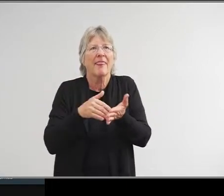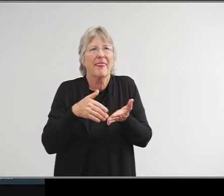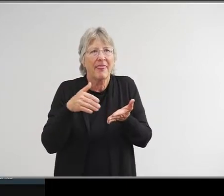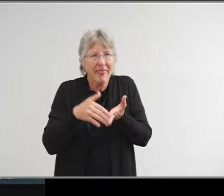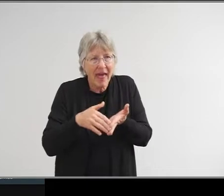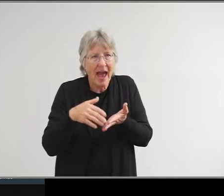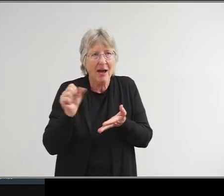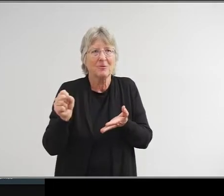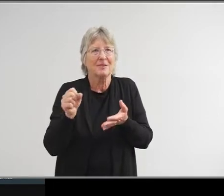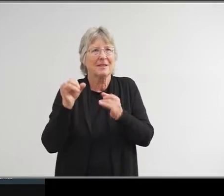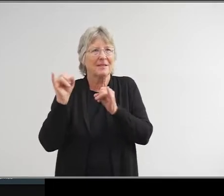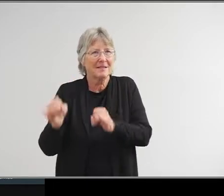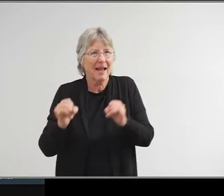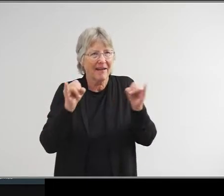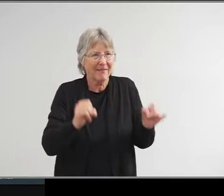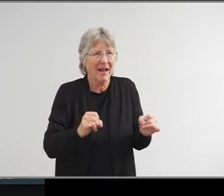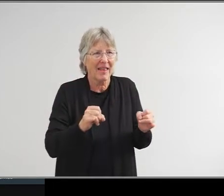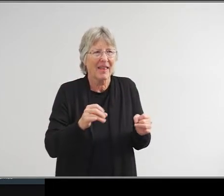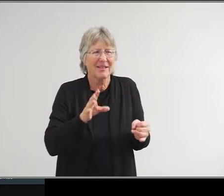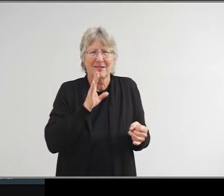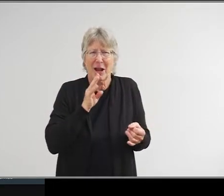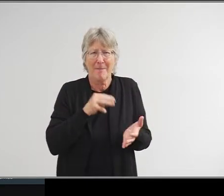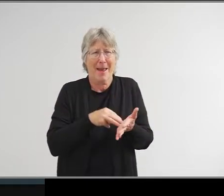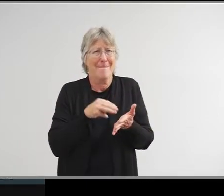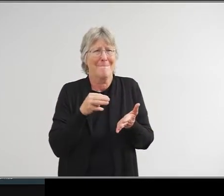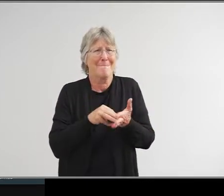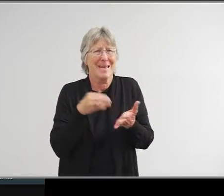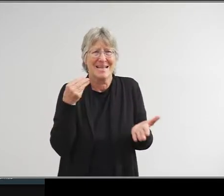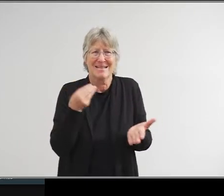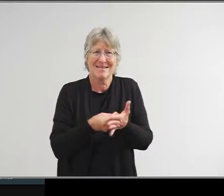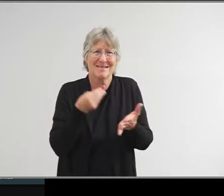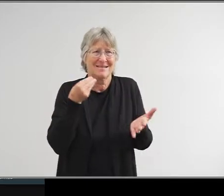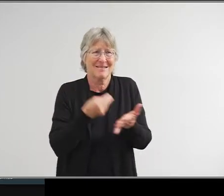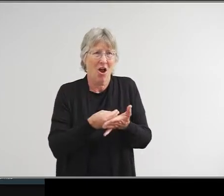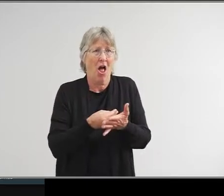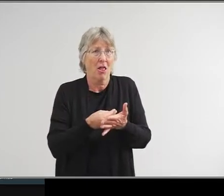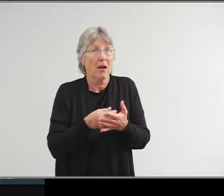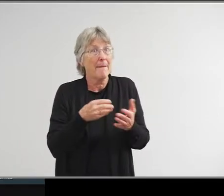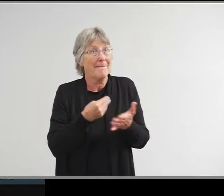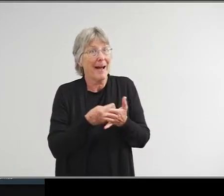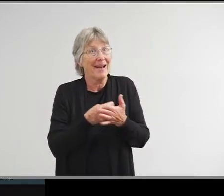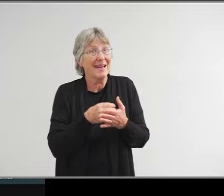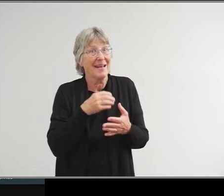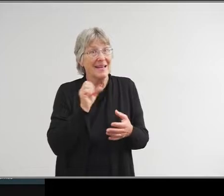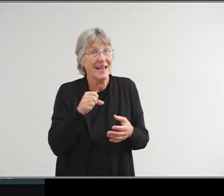We're talking about millions of dollars yes. On the money side, but also the coordination